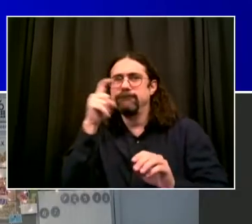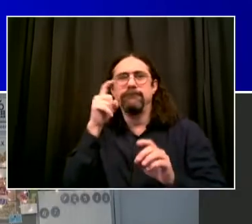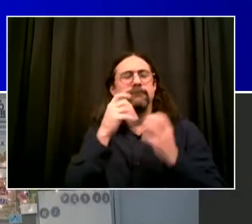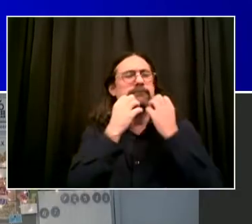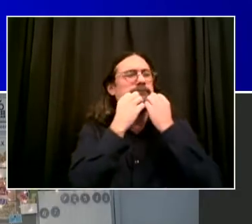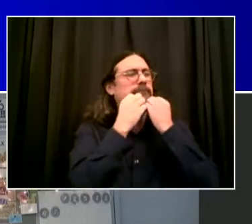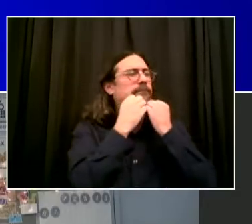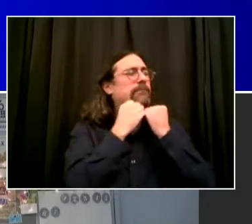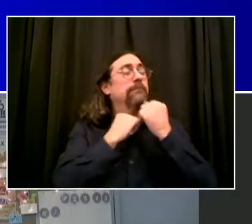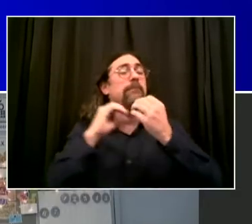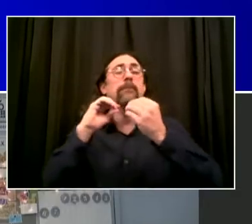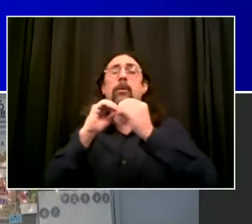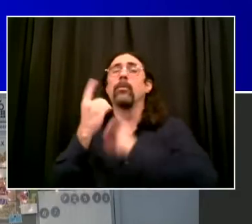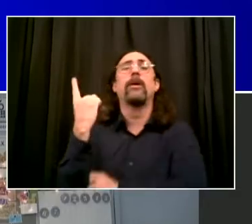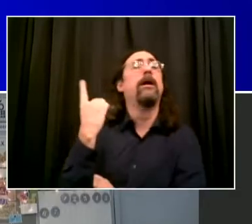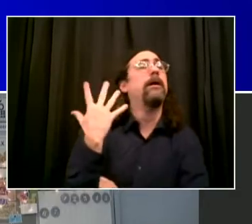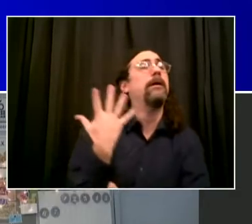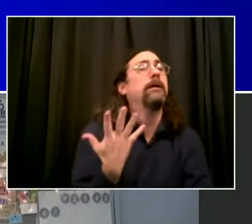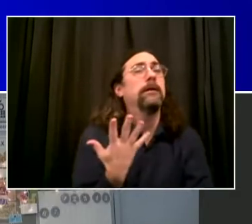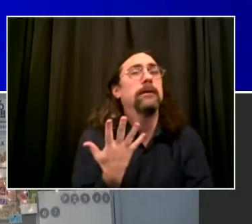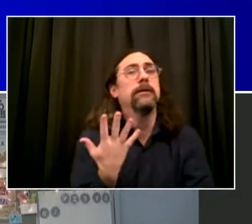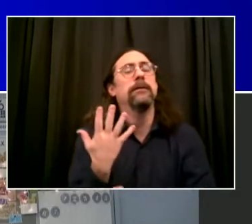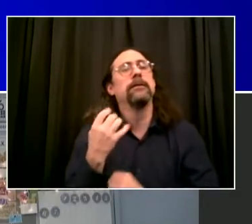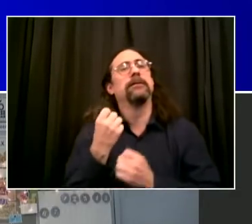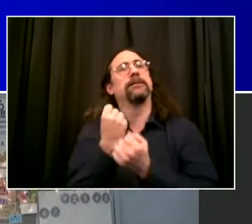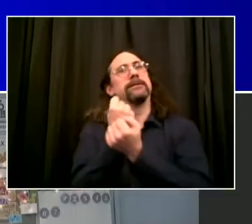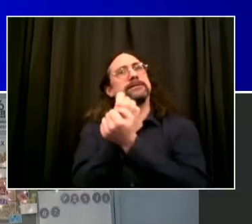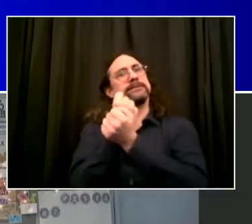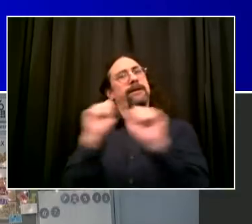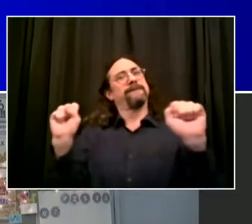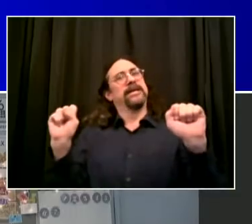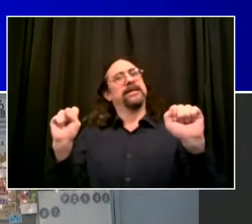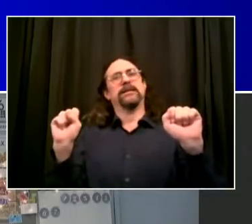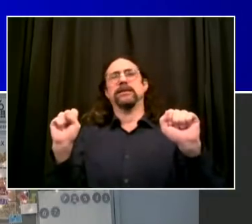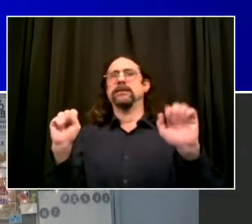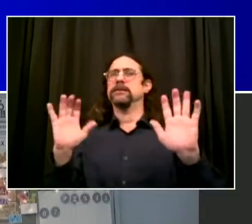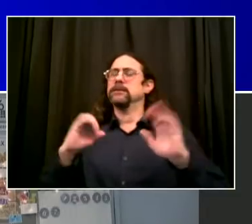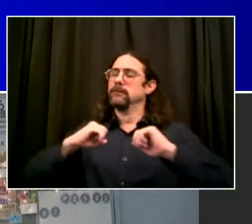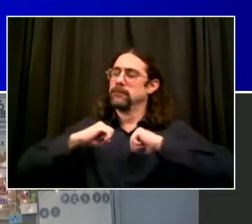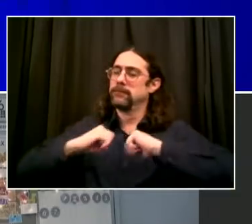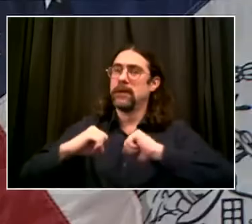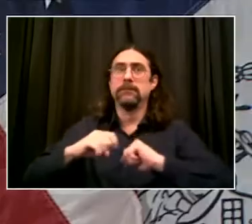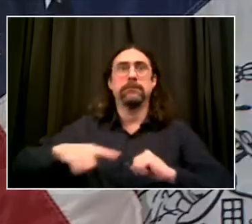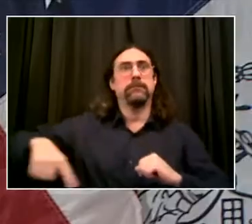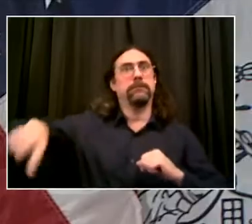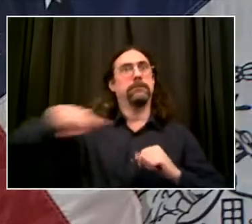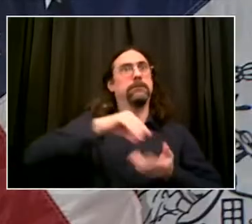CBAK K NI A A SSE AF AND SMART WAY AND FOR OUR SPECIAL EDUCATION KIDS IT IS SO